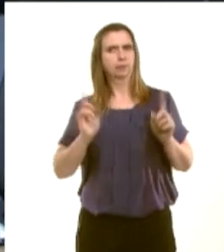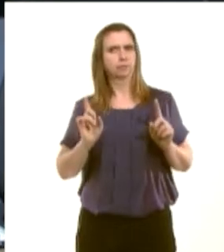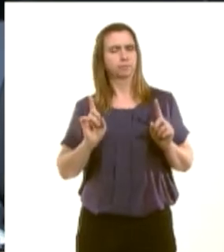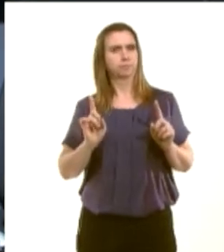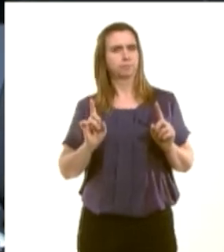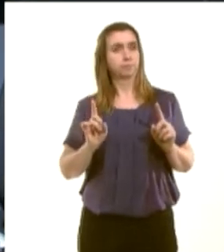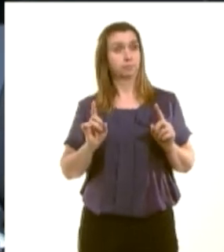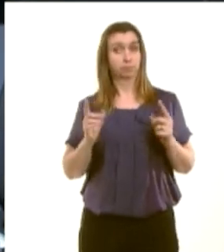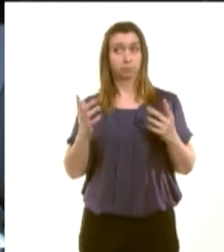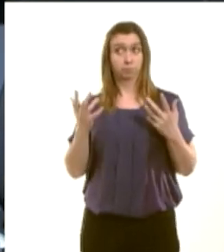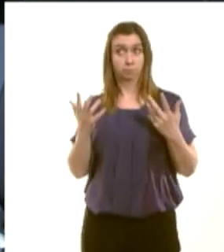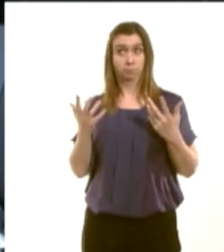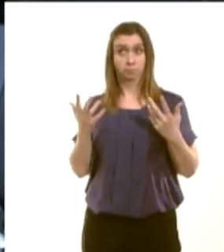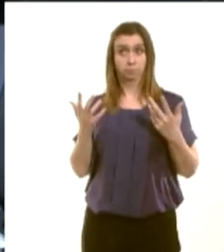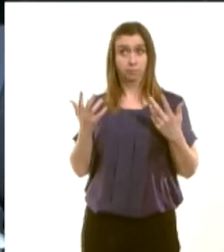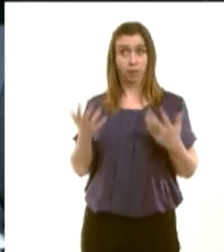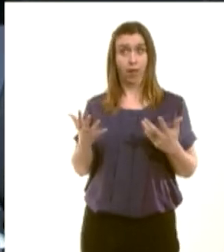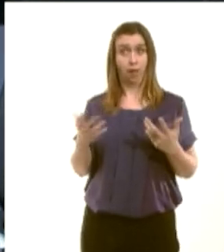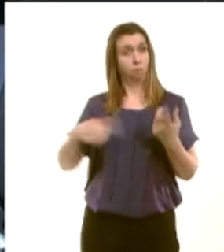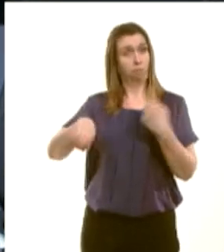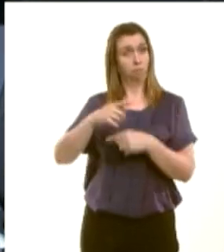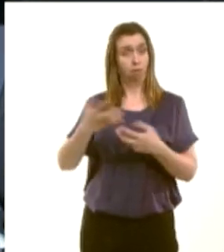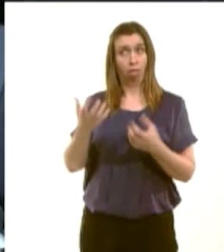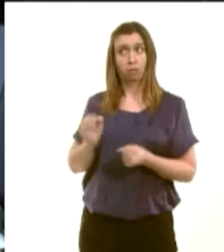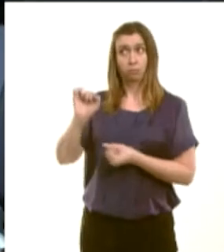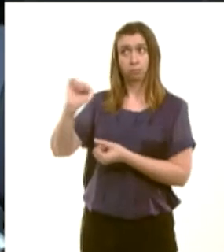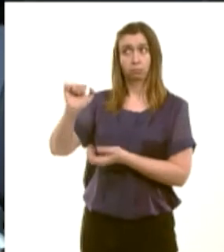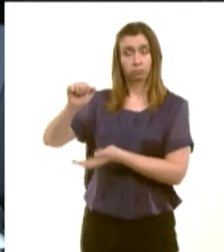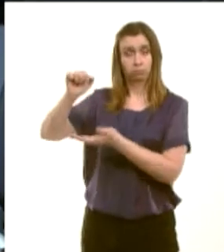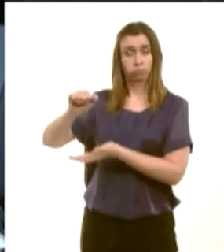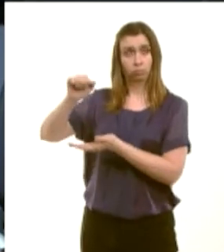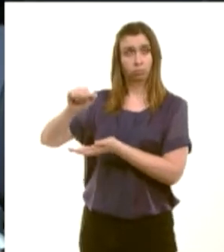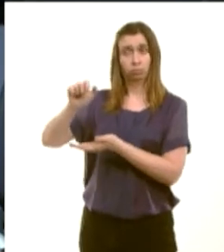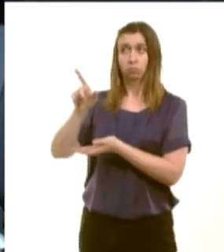that is the principle that has now been accepted, is there in place a work programme or discussions